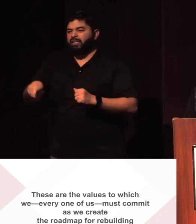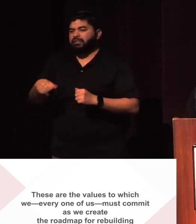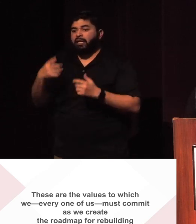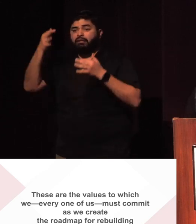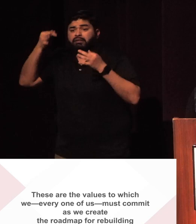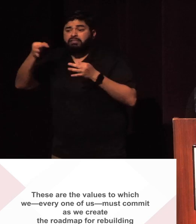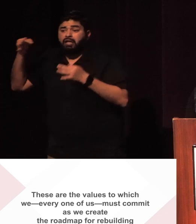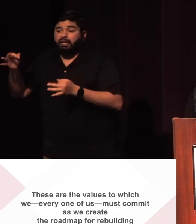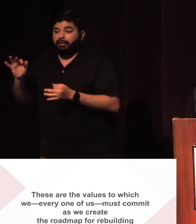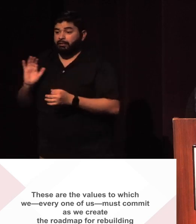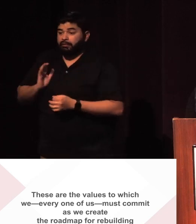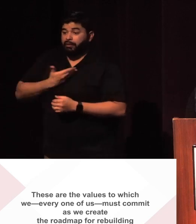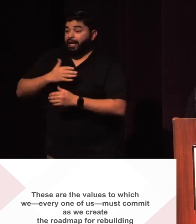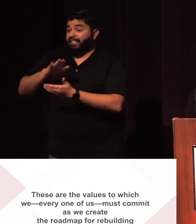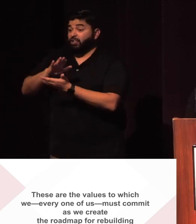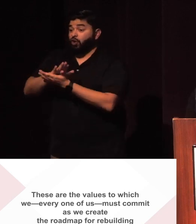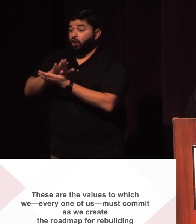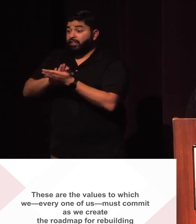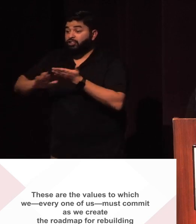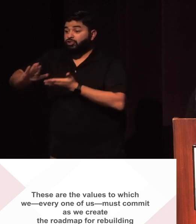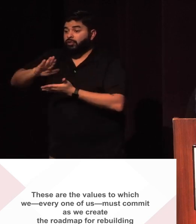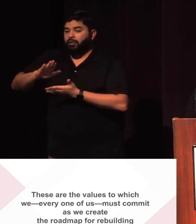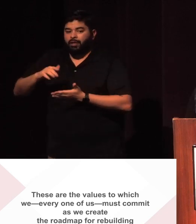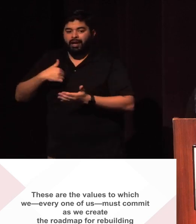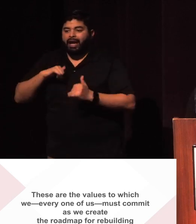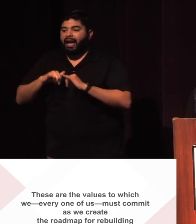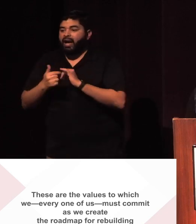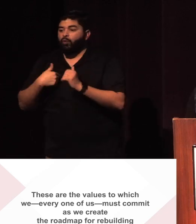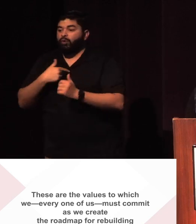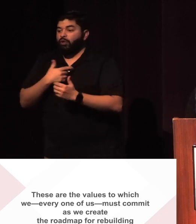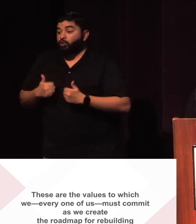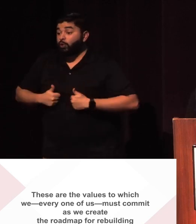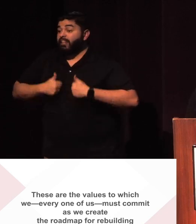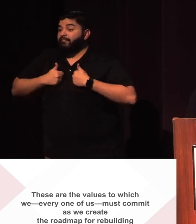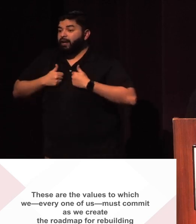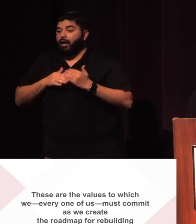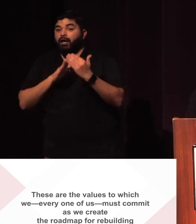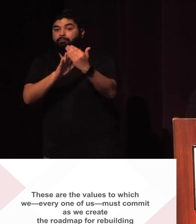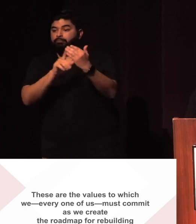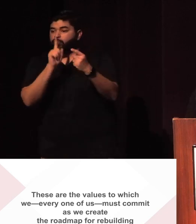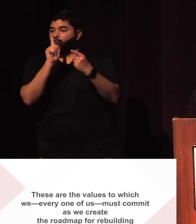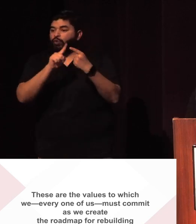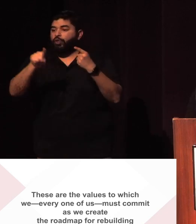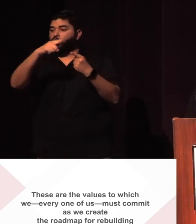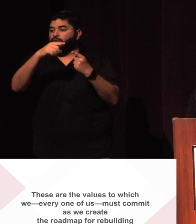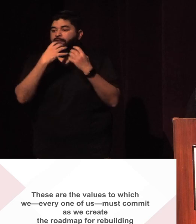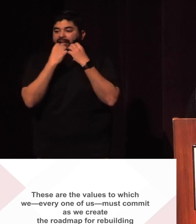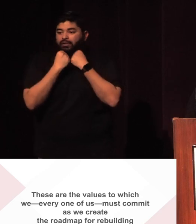We have already claimed for our self-this is a beginning. Now we have to decide as a college how we want to live up to these